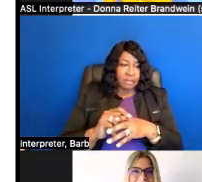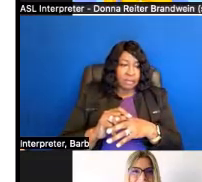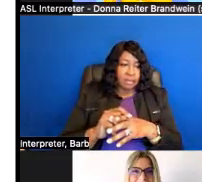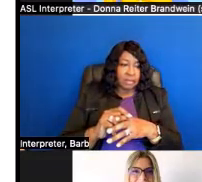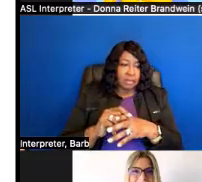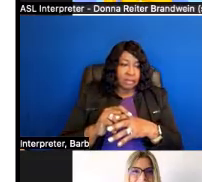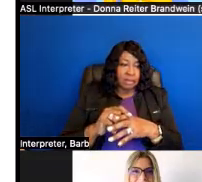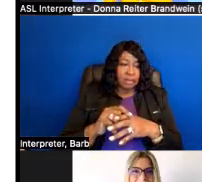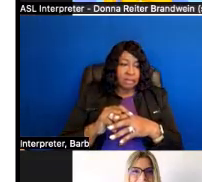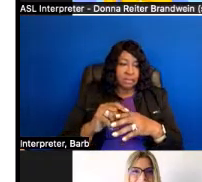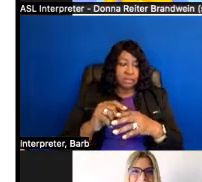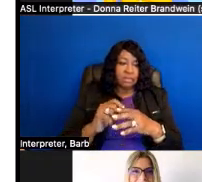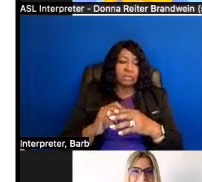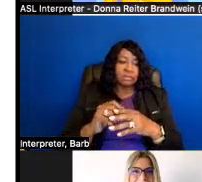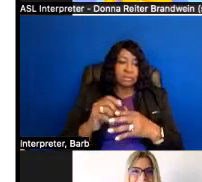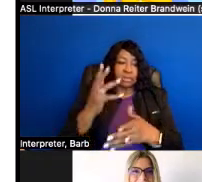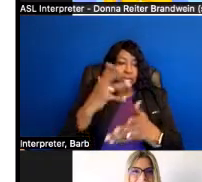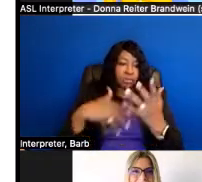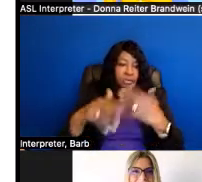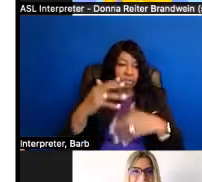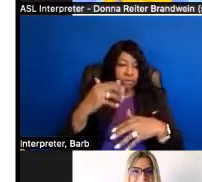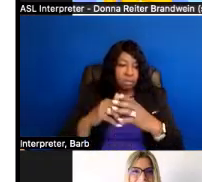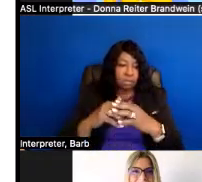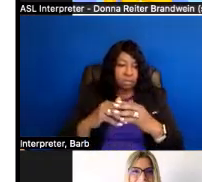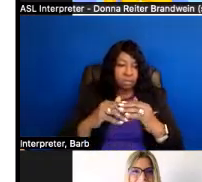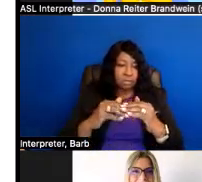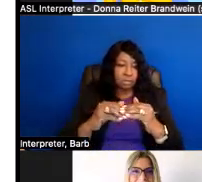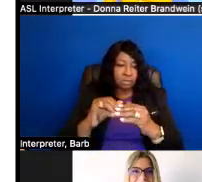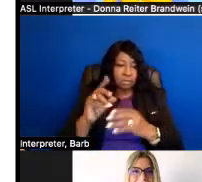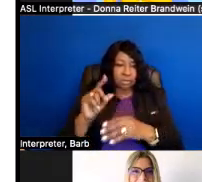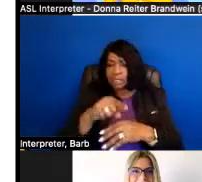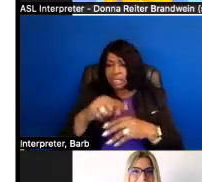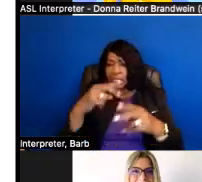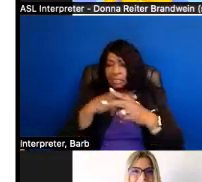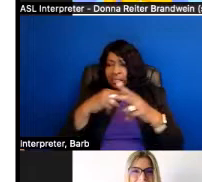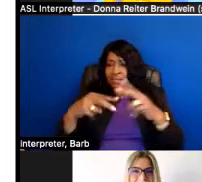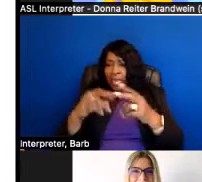Sorry. And slide 10, the other concept